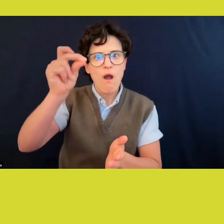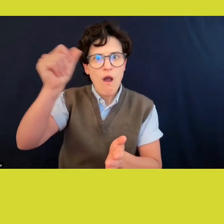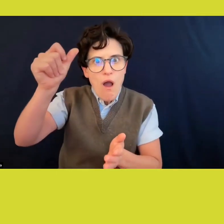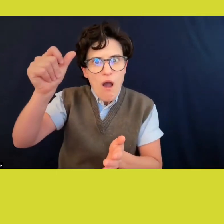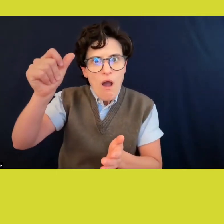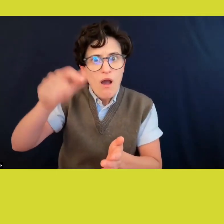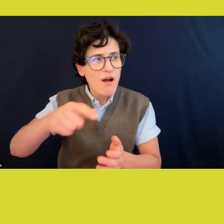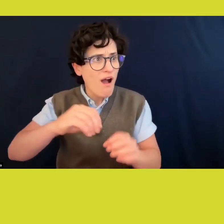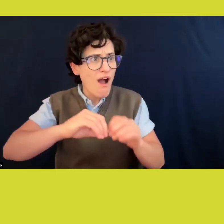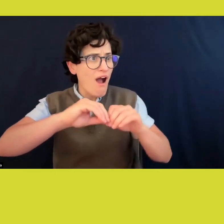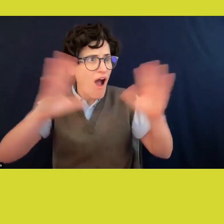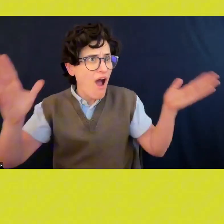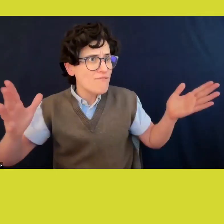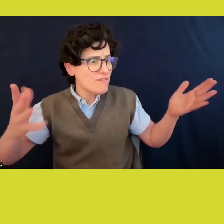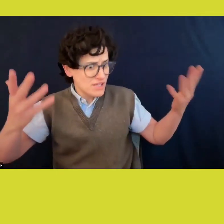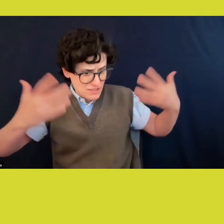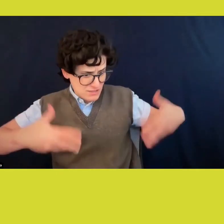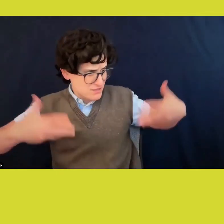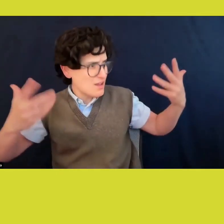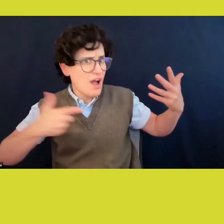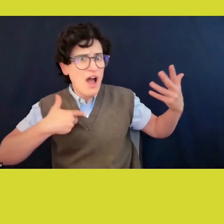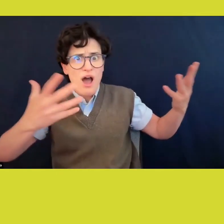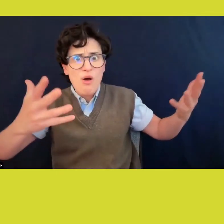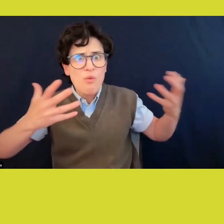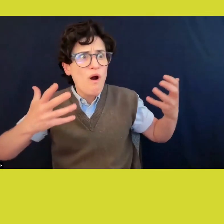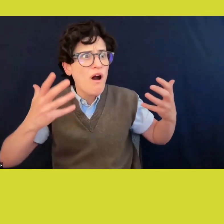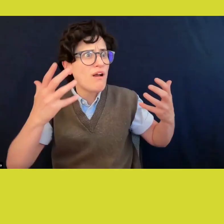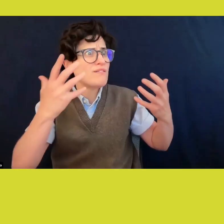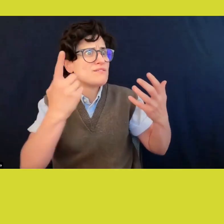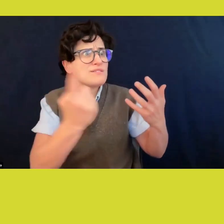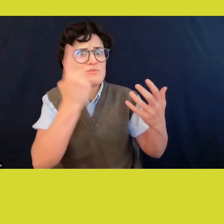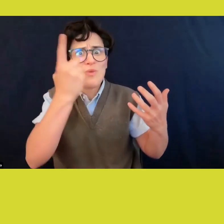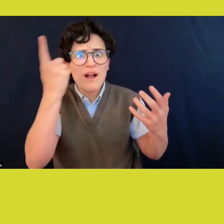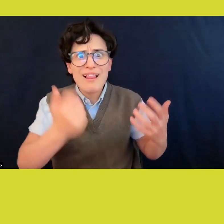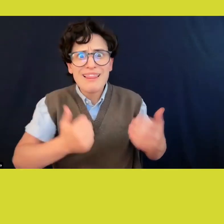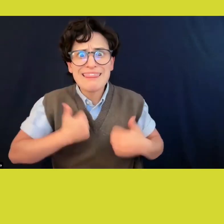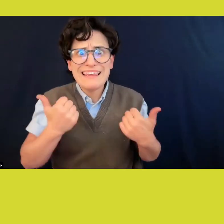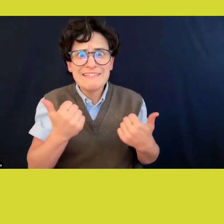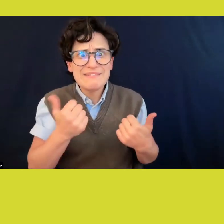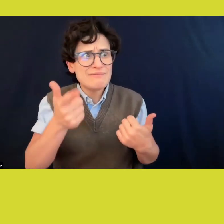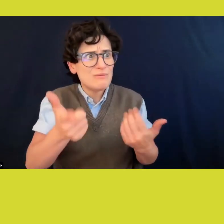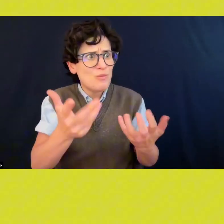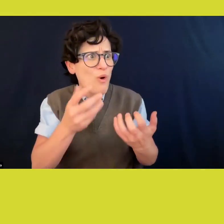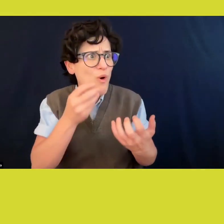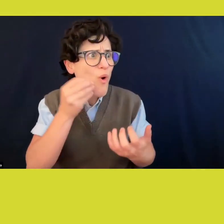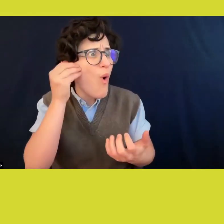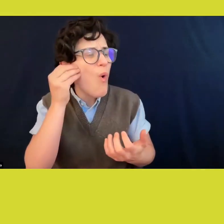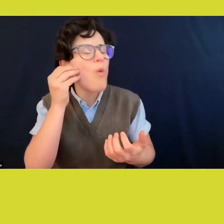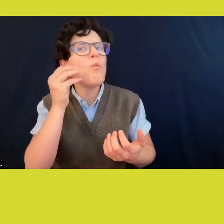I want a place to live? And that's how we got to housing first people were choosing housing as the first